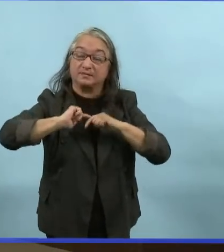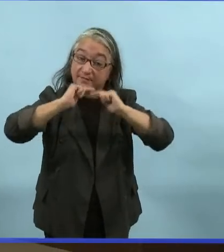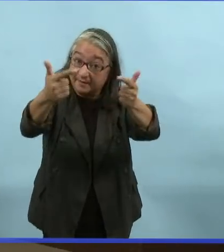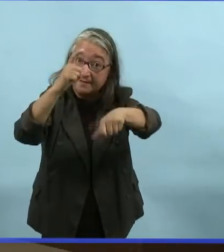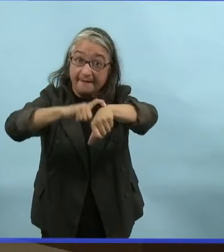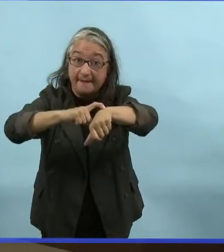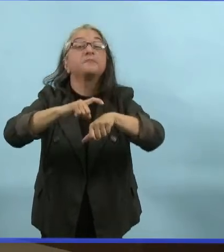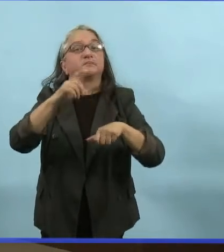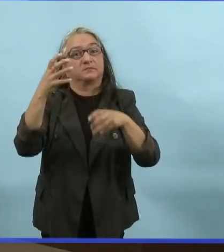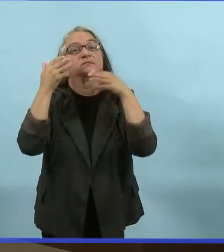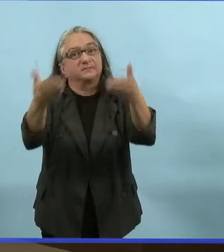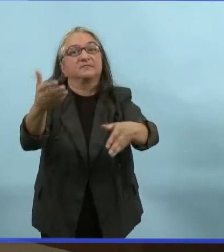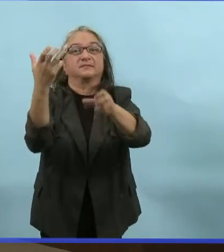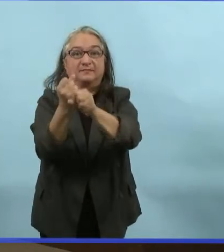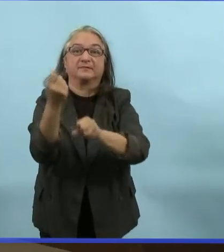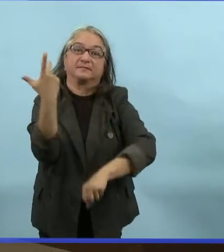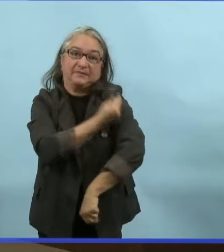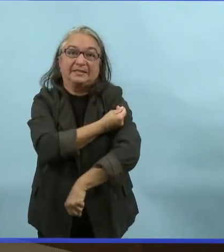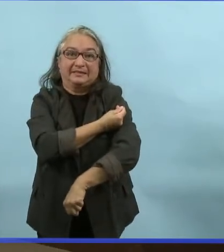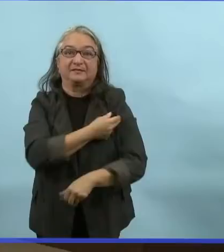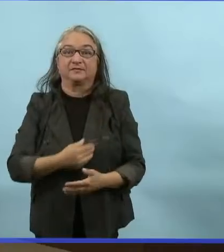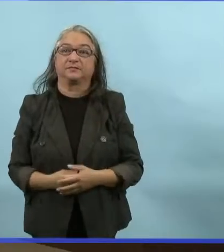from chvn taylor